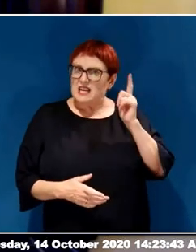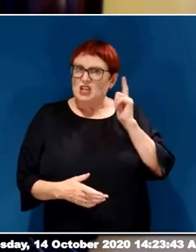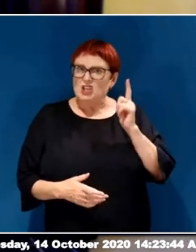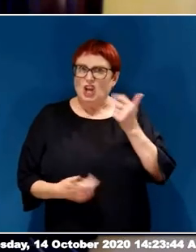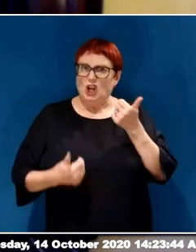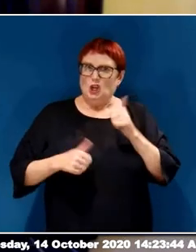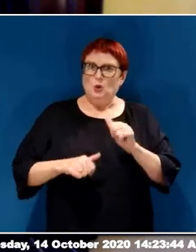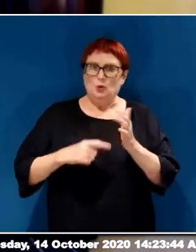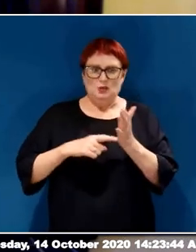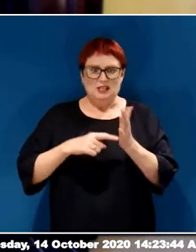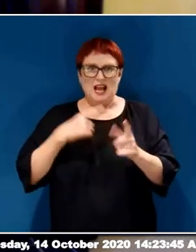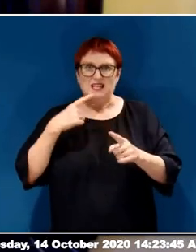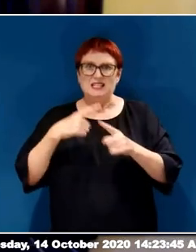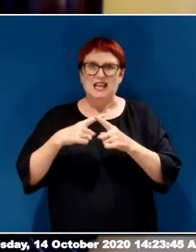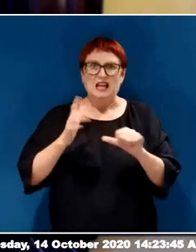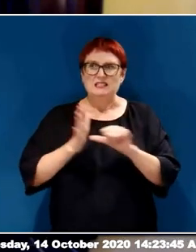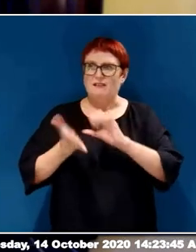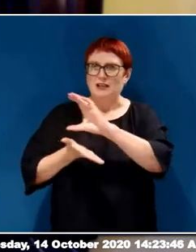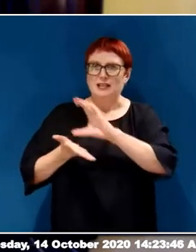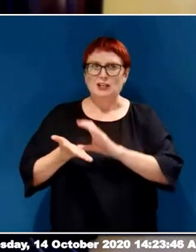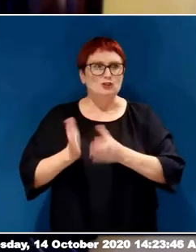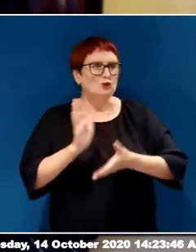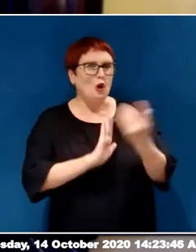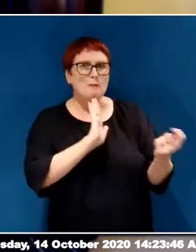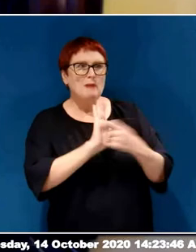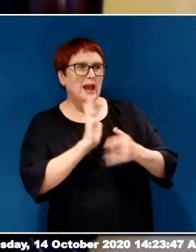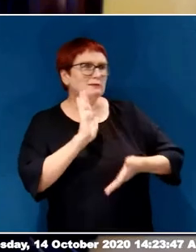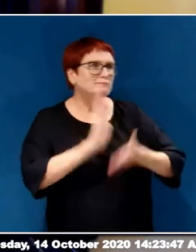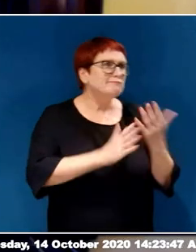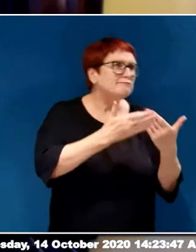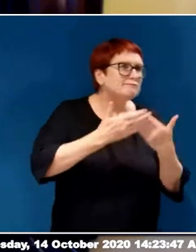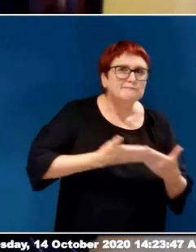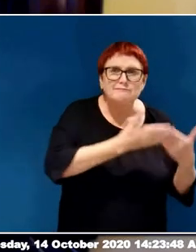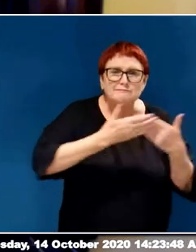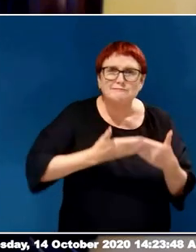indicates that it's likely to provide little to no benefit to students with